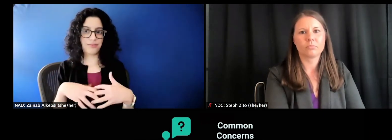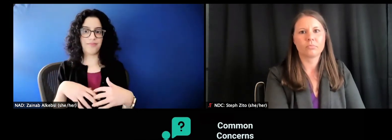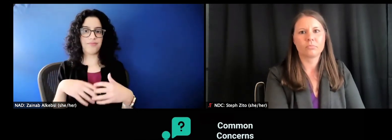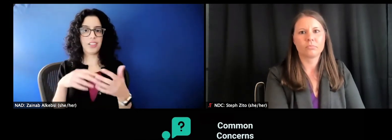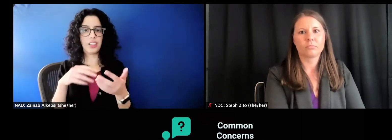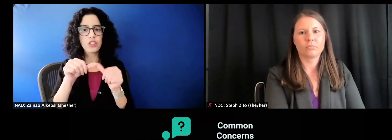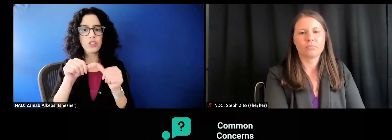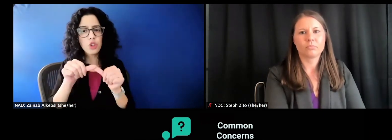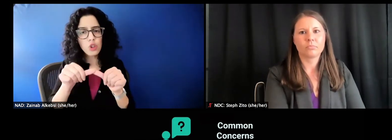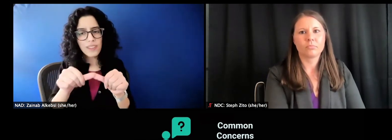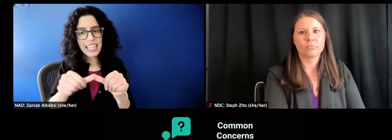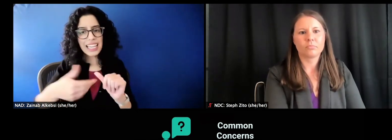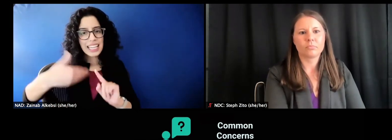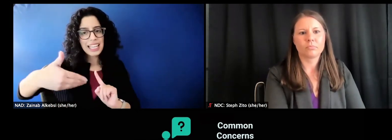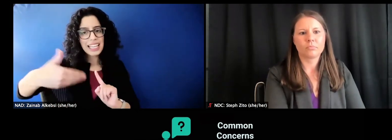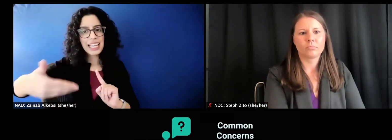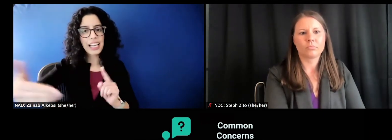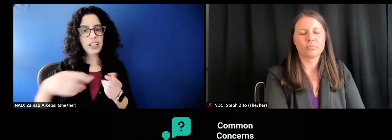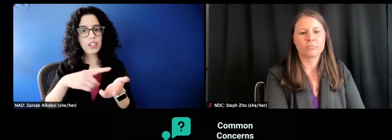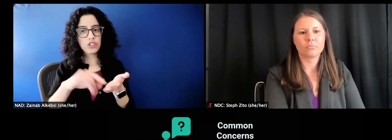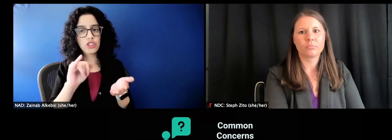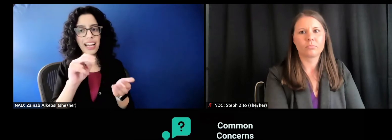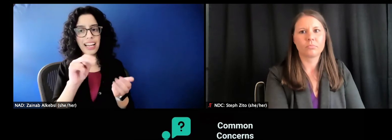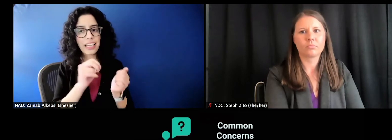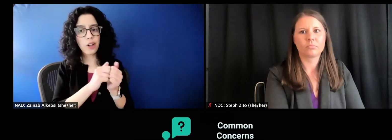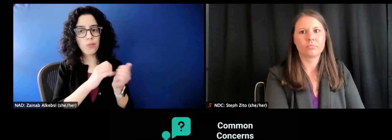instead, continually check in with the student